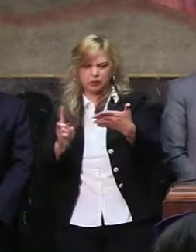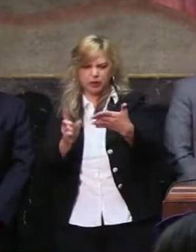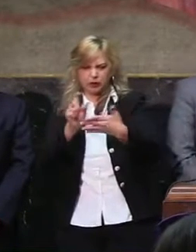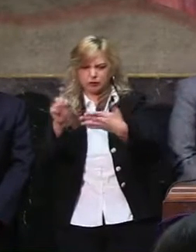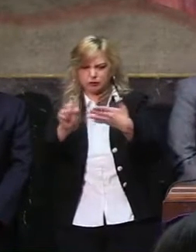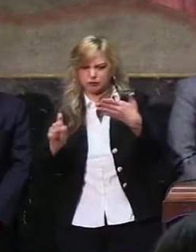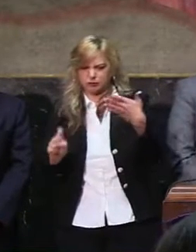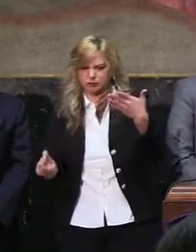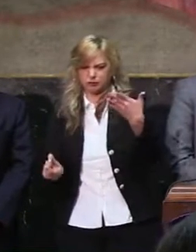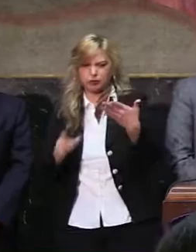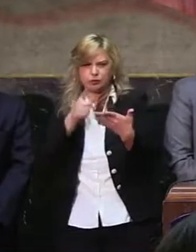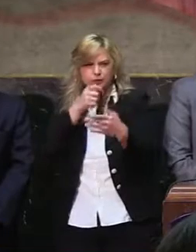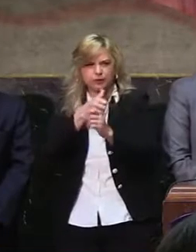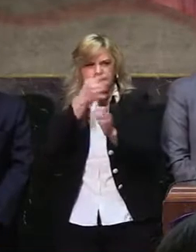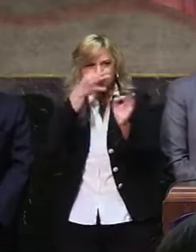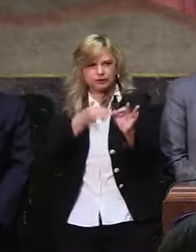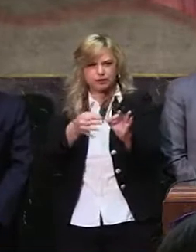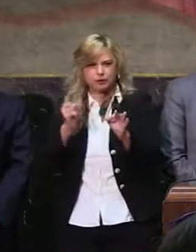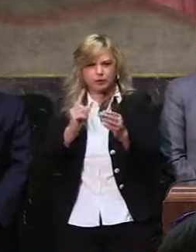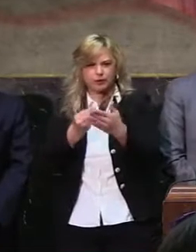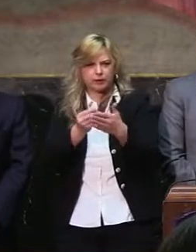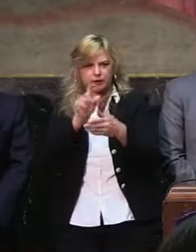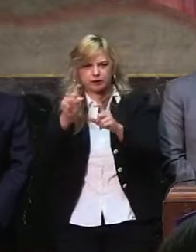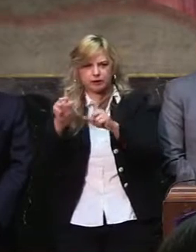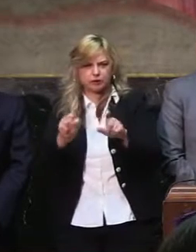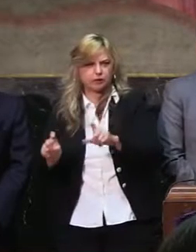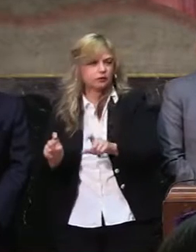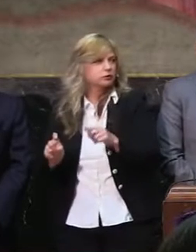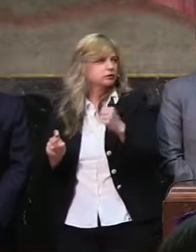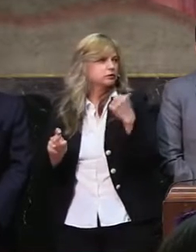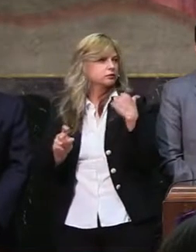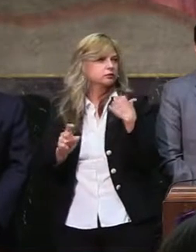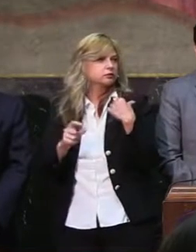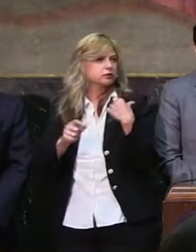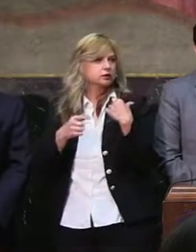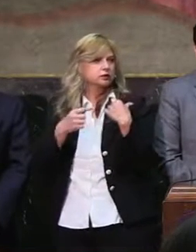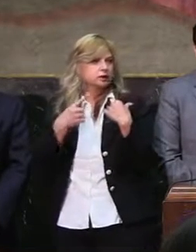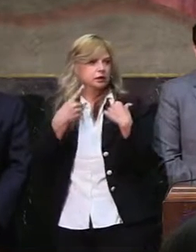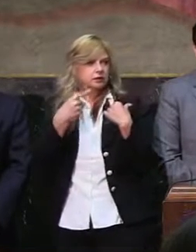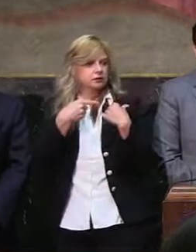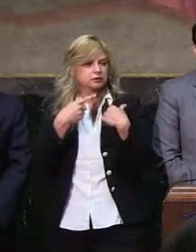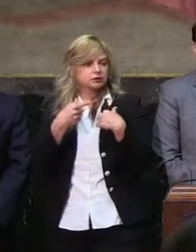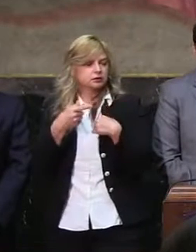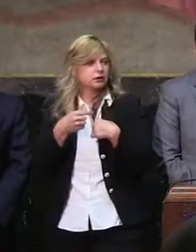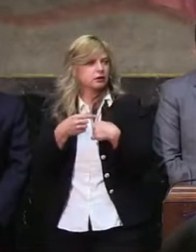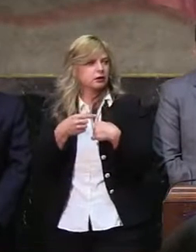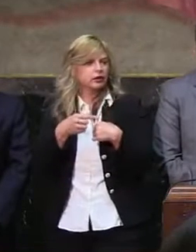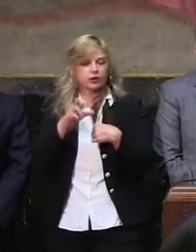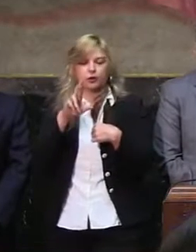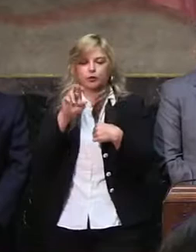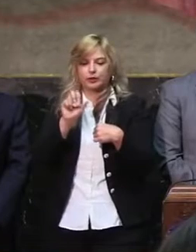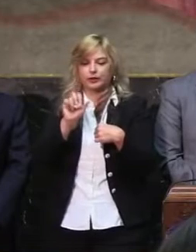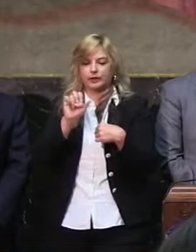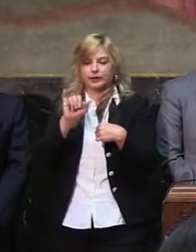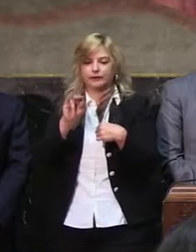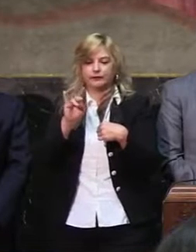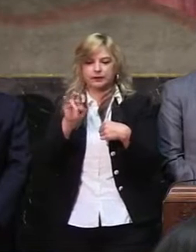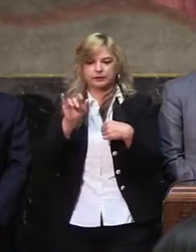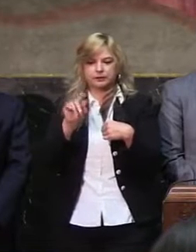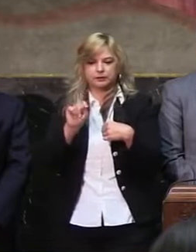decision about where that goes? it is in the reinvestment portion is in a bill